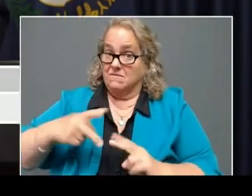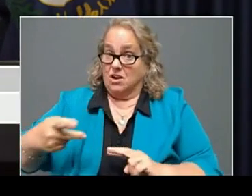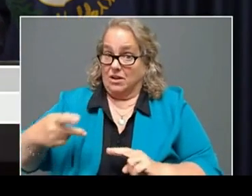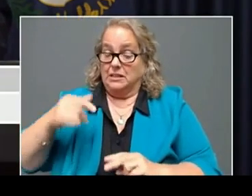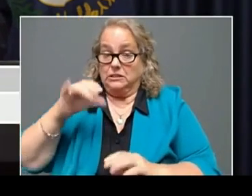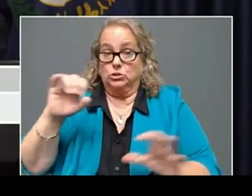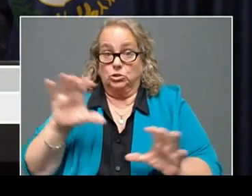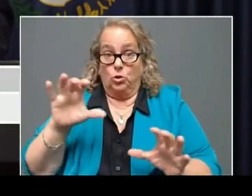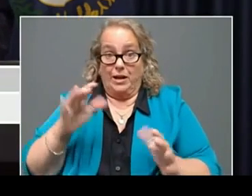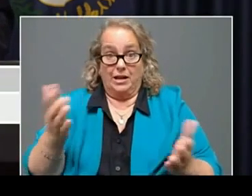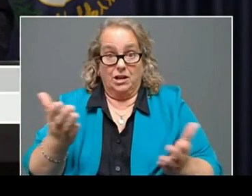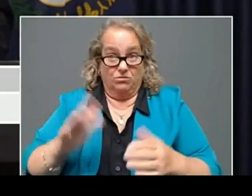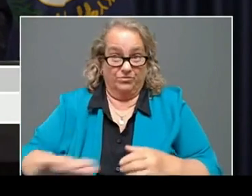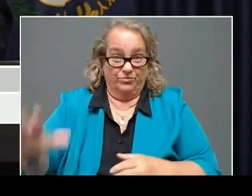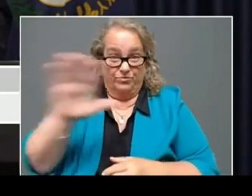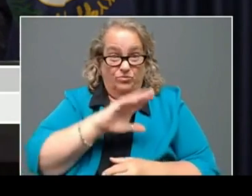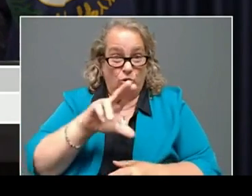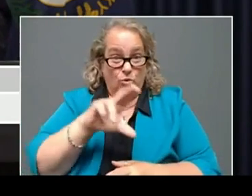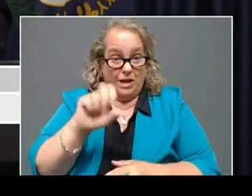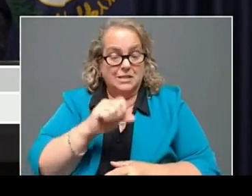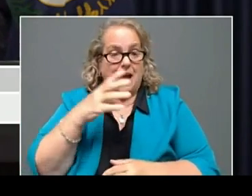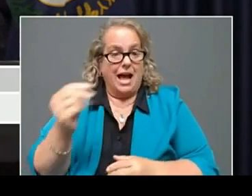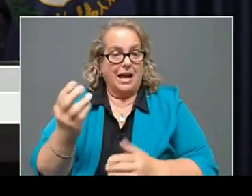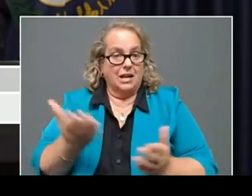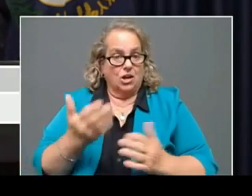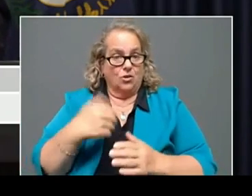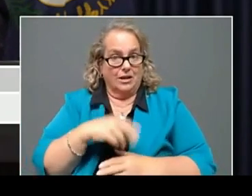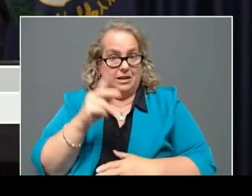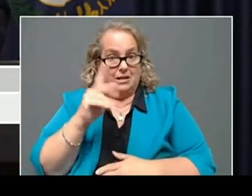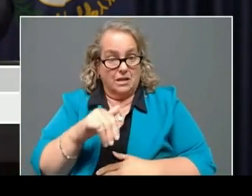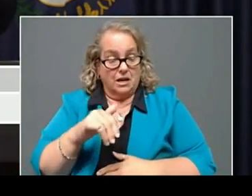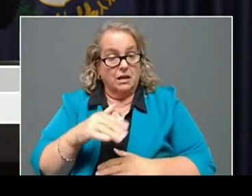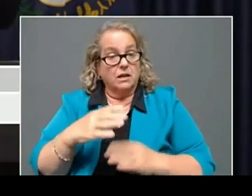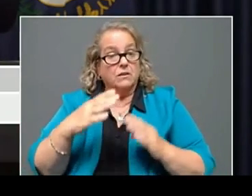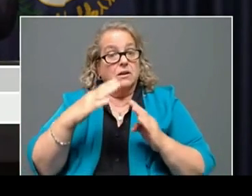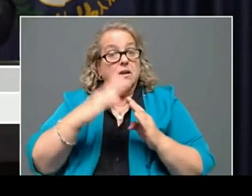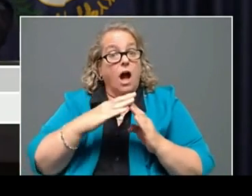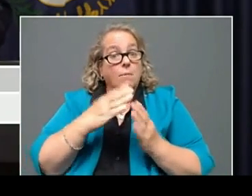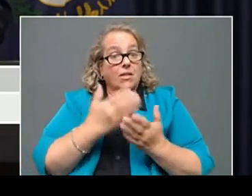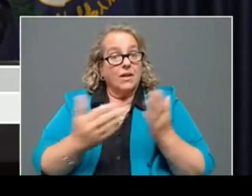top lines that you're going to hear during both my and dR stacks